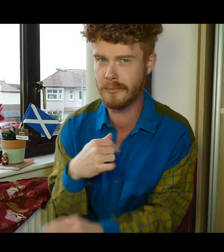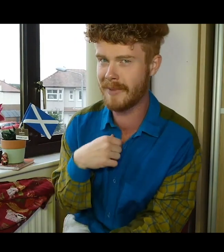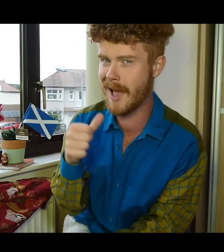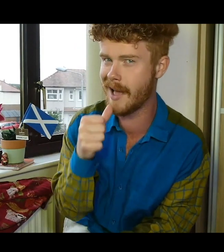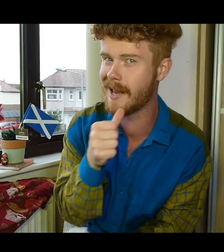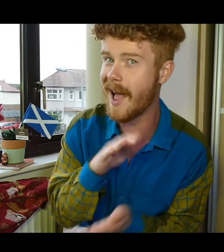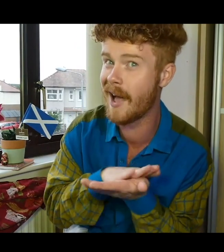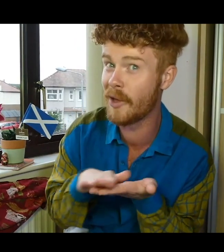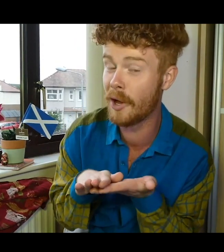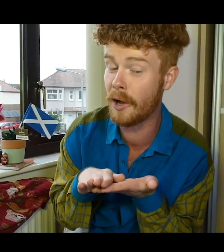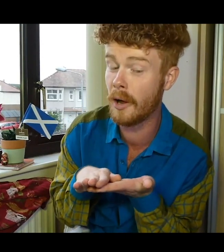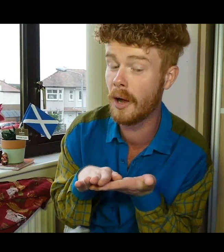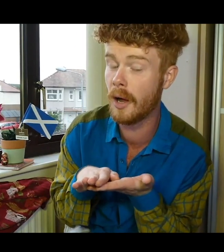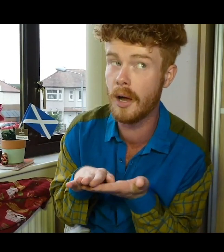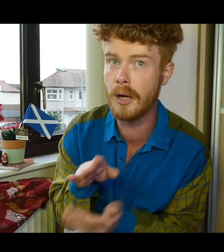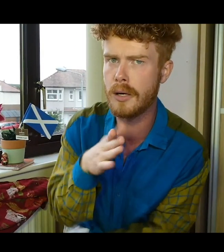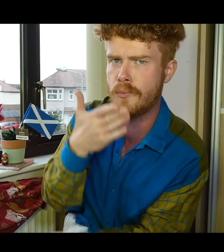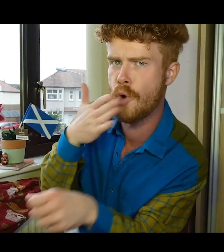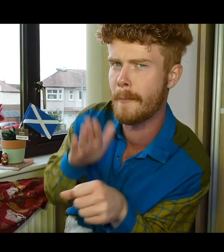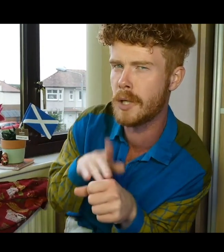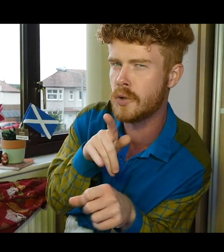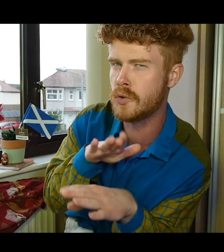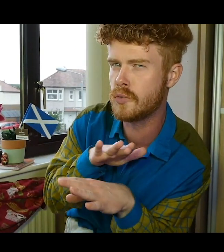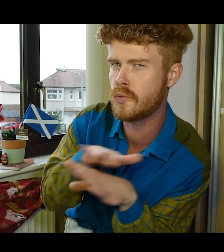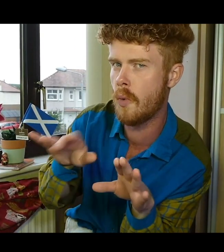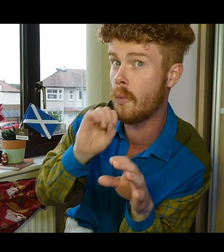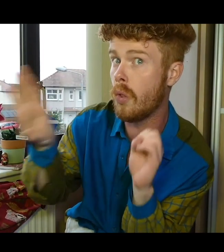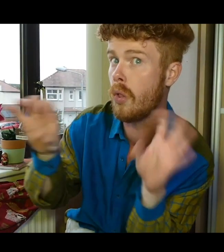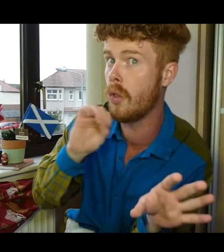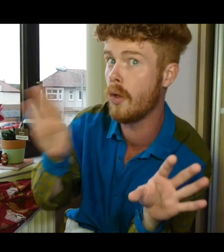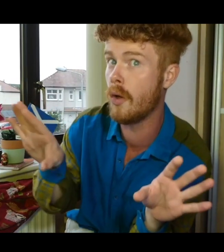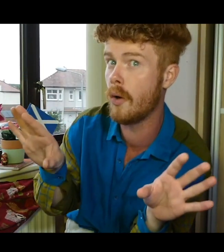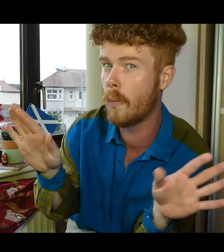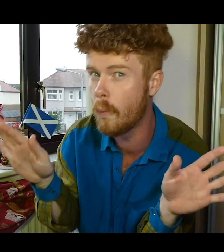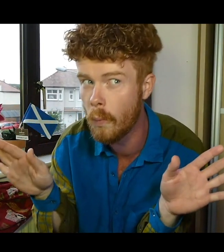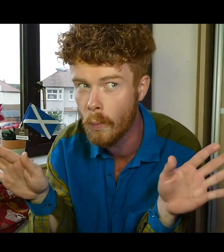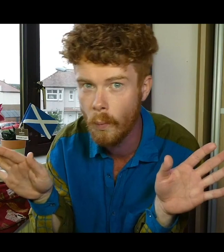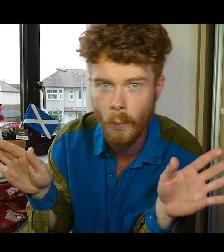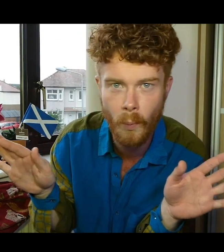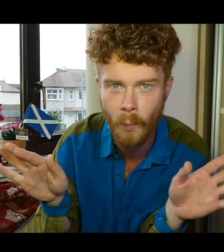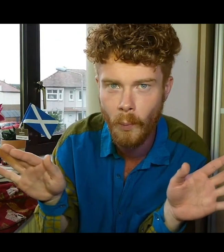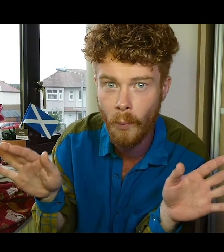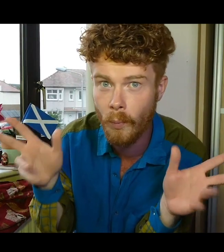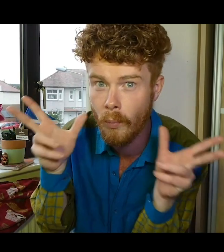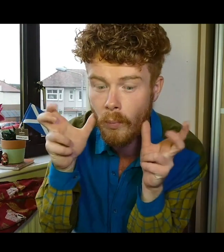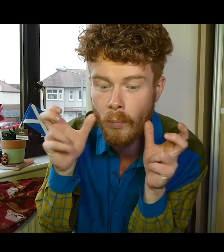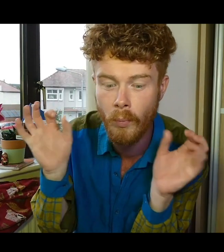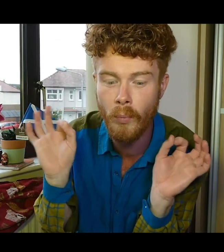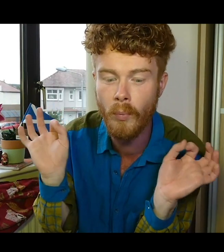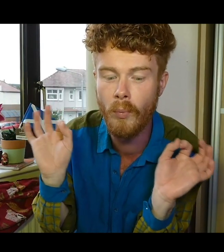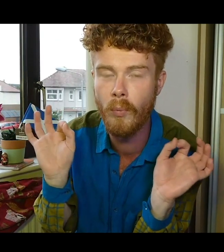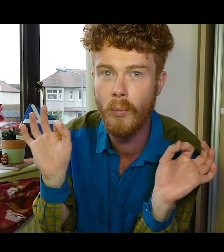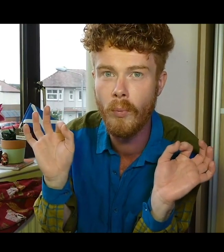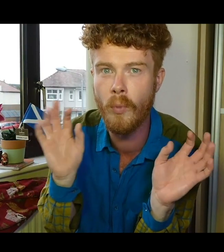My auntie is a... wait! Do you promise not to tell anyone? There's no one listening, is there?